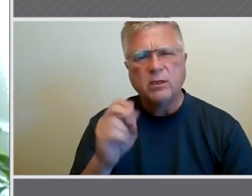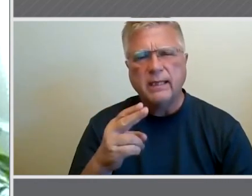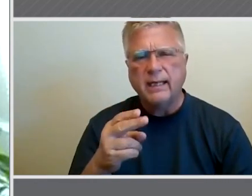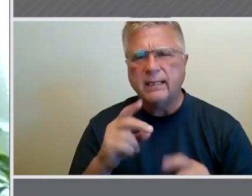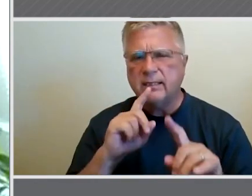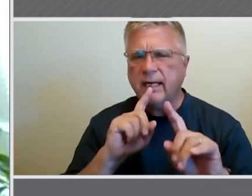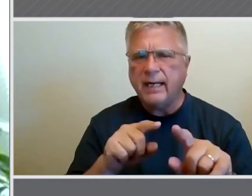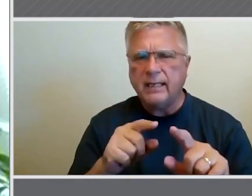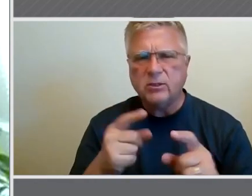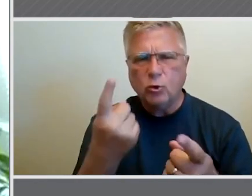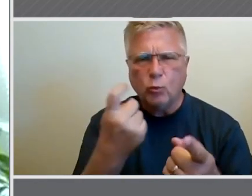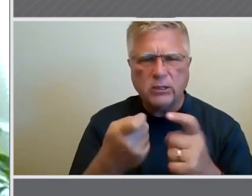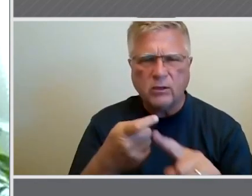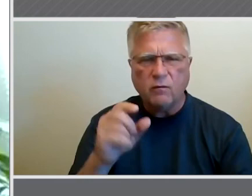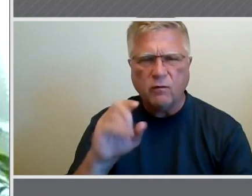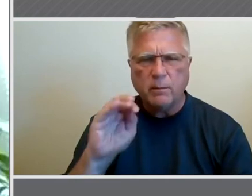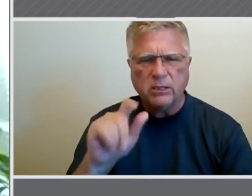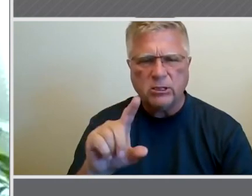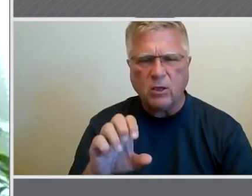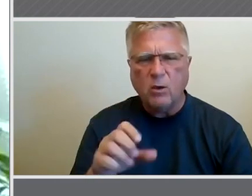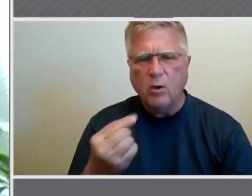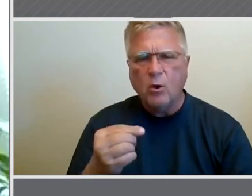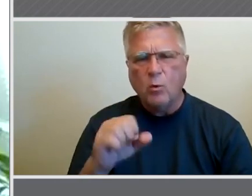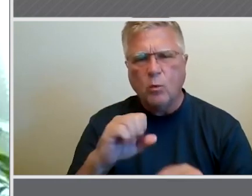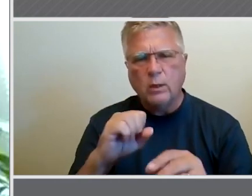What's that's you have that support an average to person household making $54,000 and under.